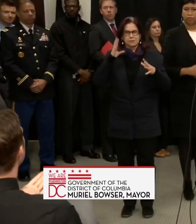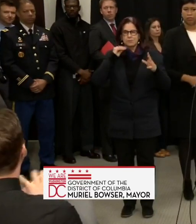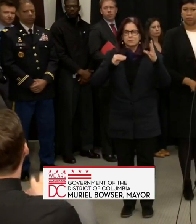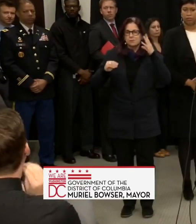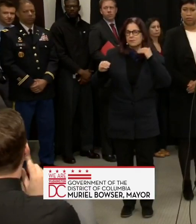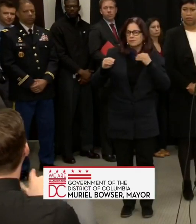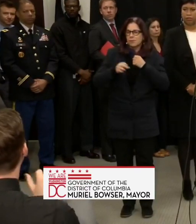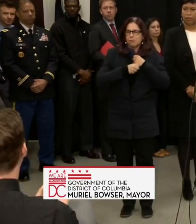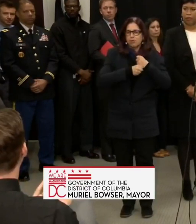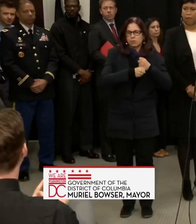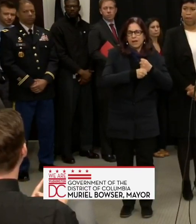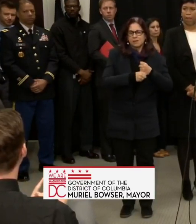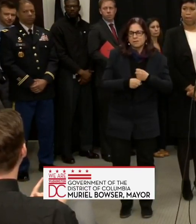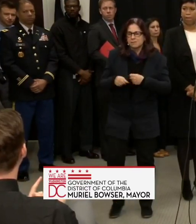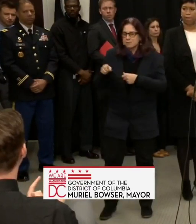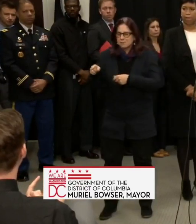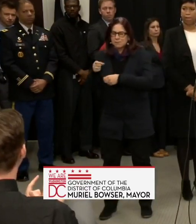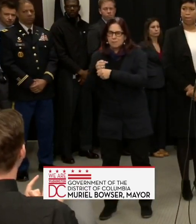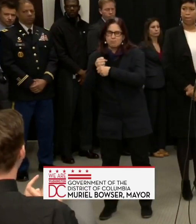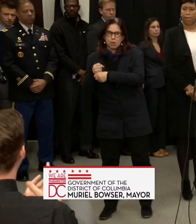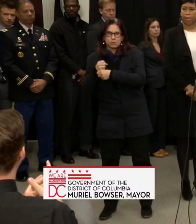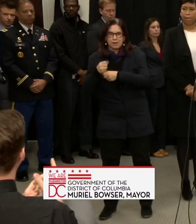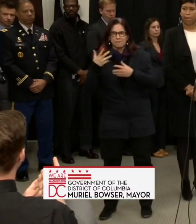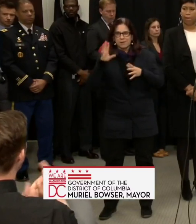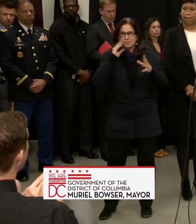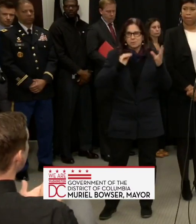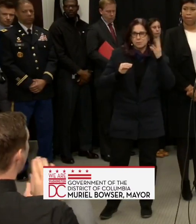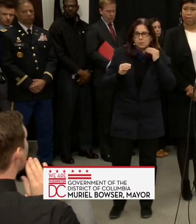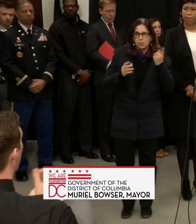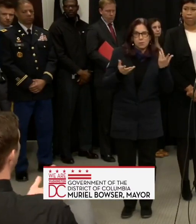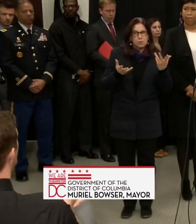WILL BE INSTRUCTIVE FOR YOU ALONG THE WAY AND A FOLLOW-UP TO